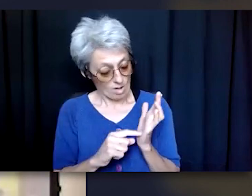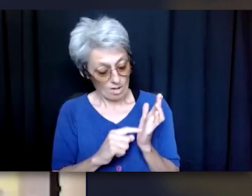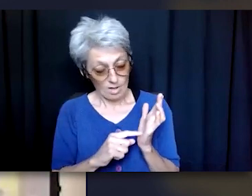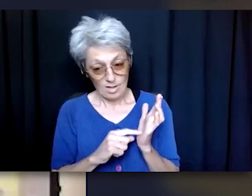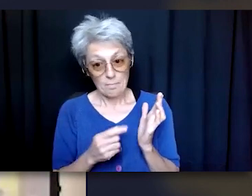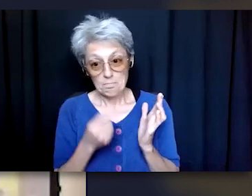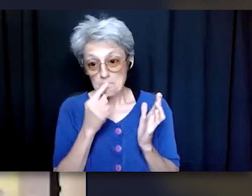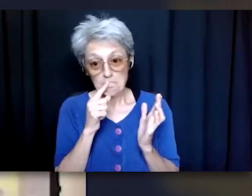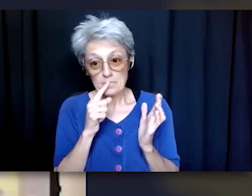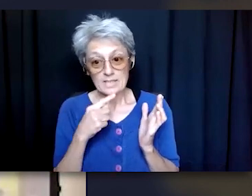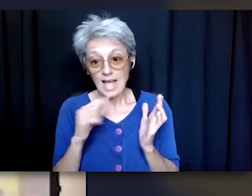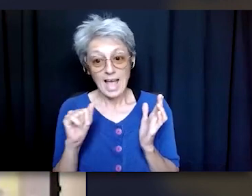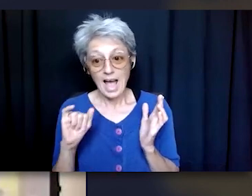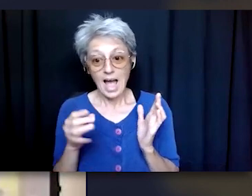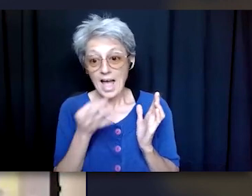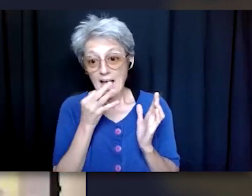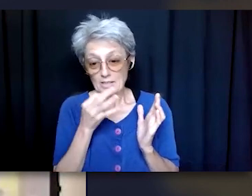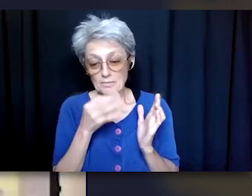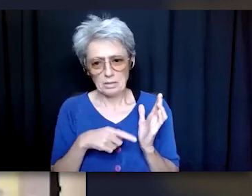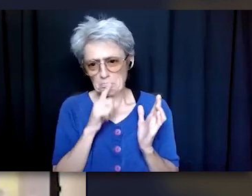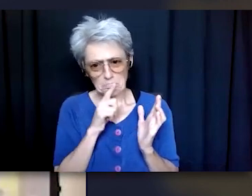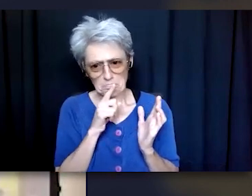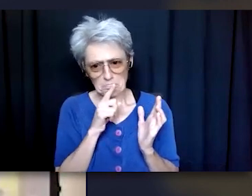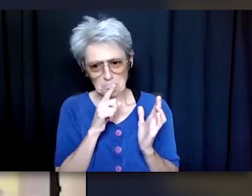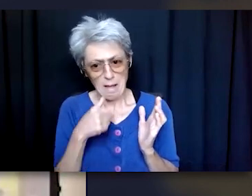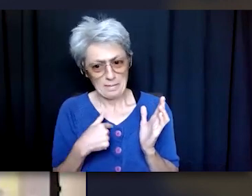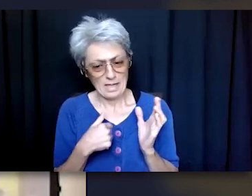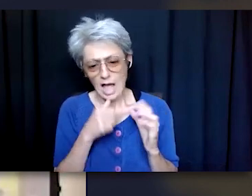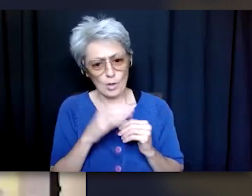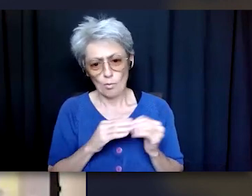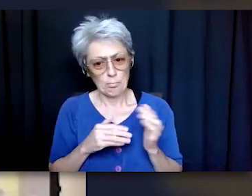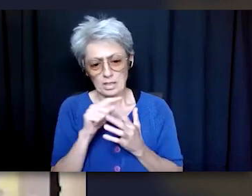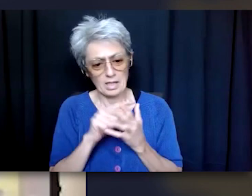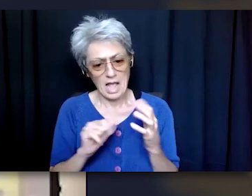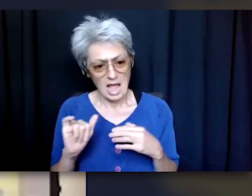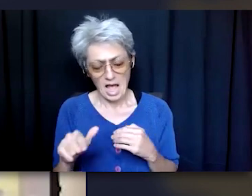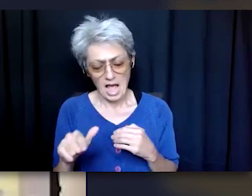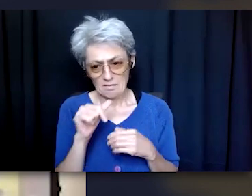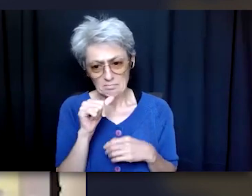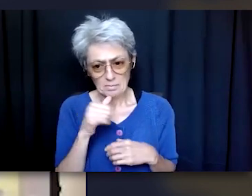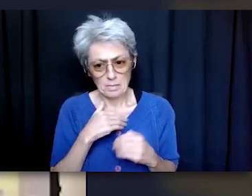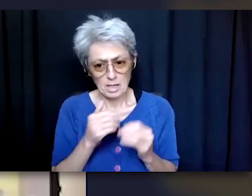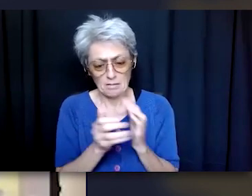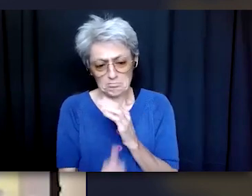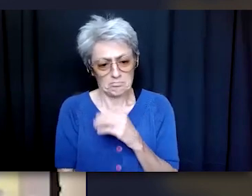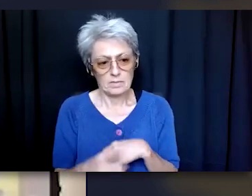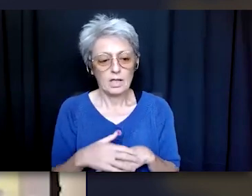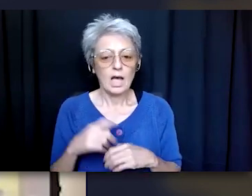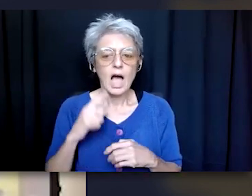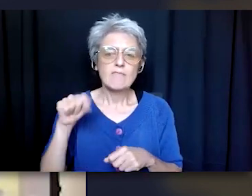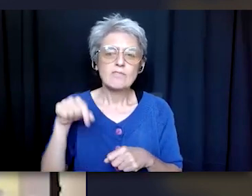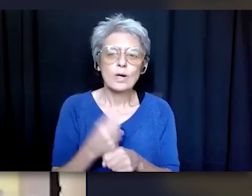build this stuff. I do have 20 years as sort of someone who thinks with and about digital tools,